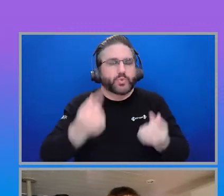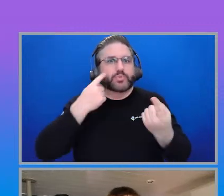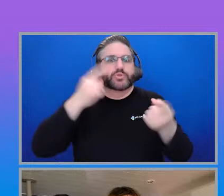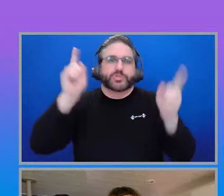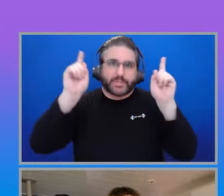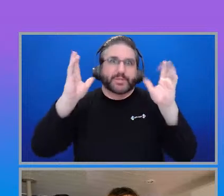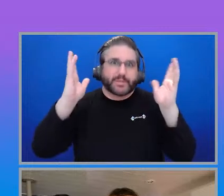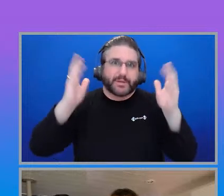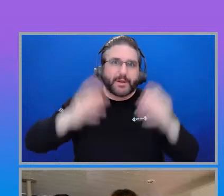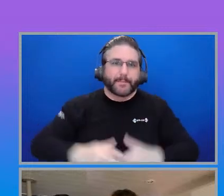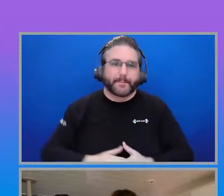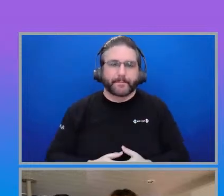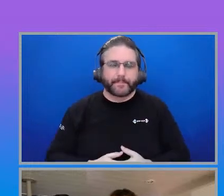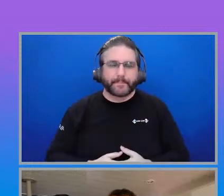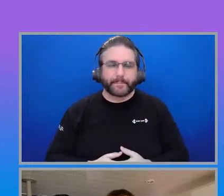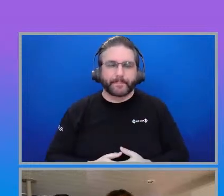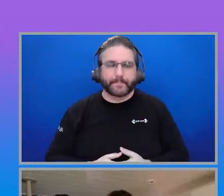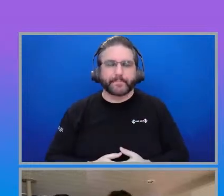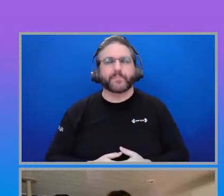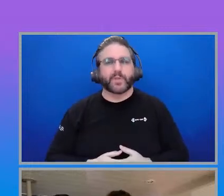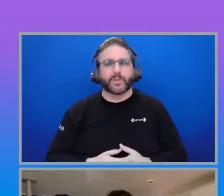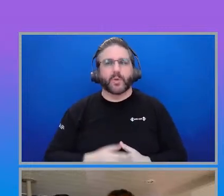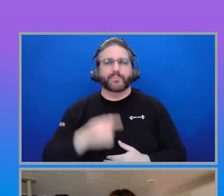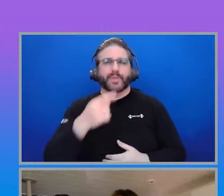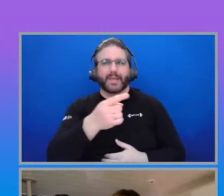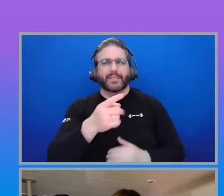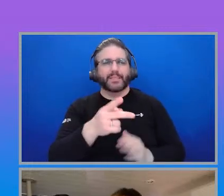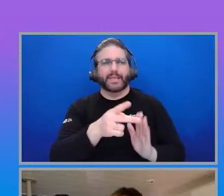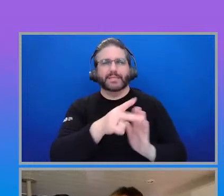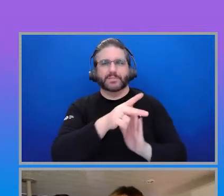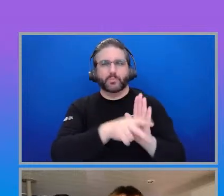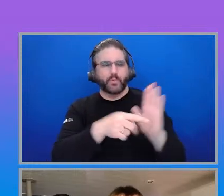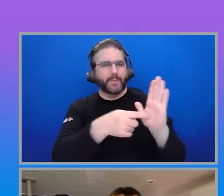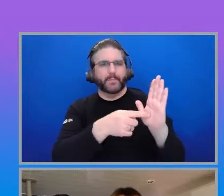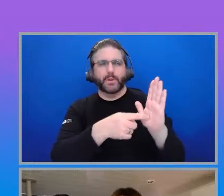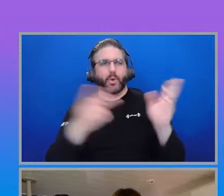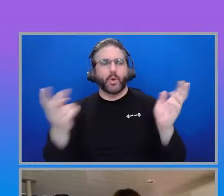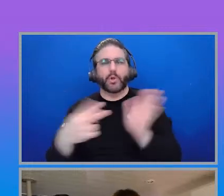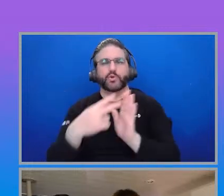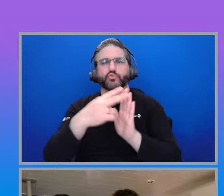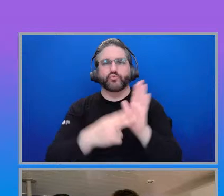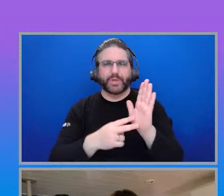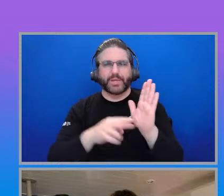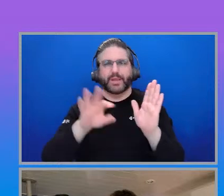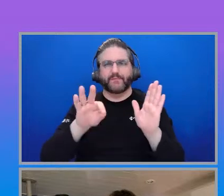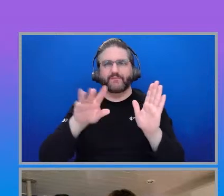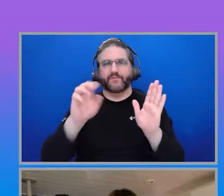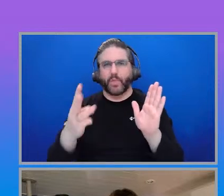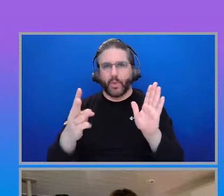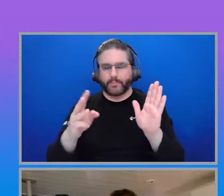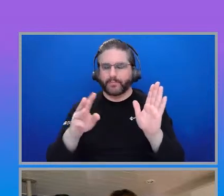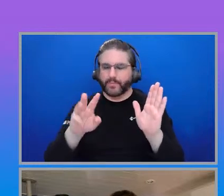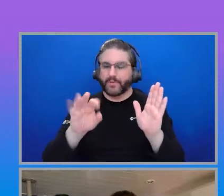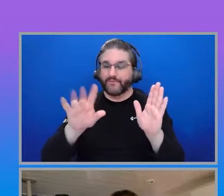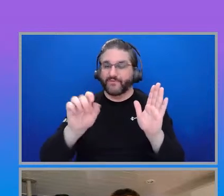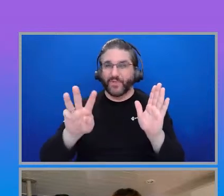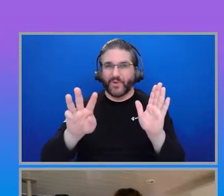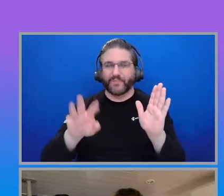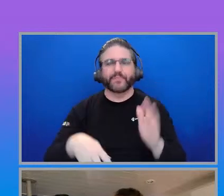point. And so this is this property called reading flow.